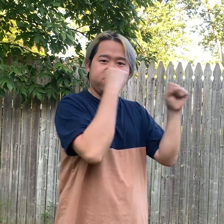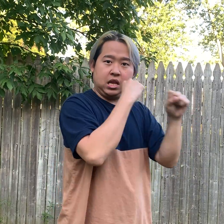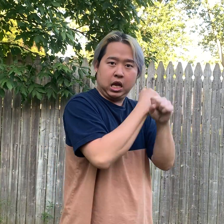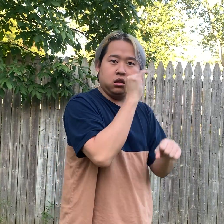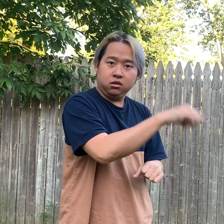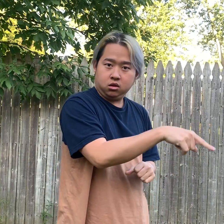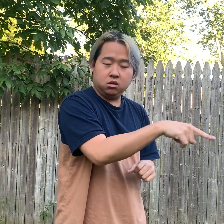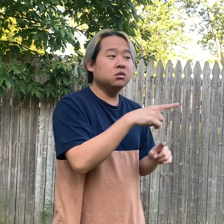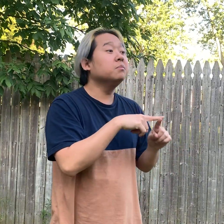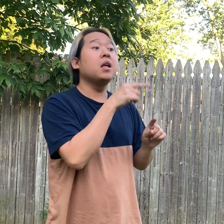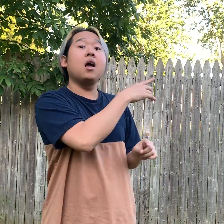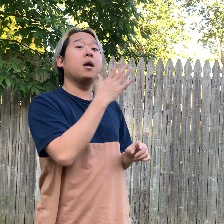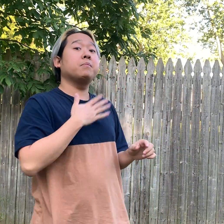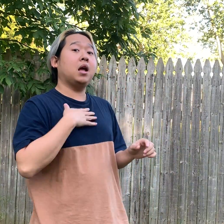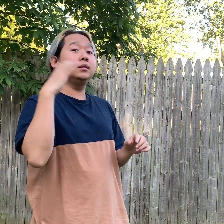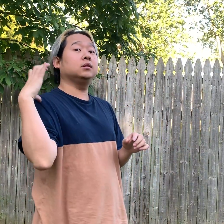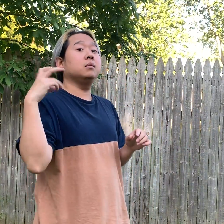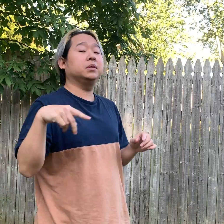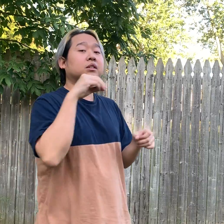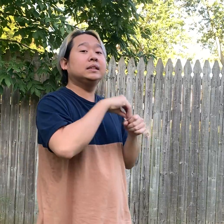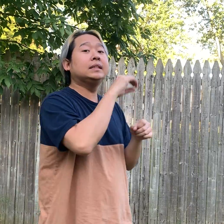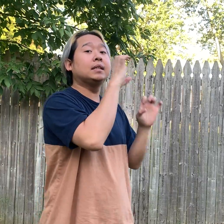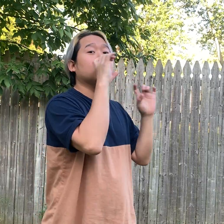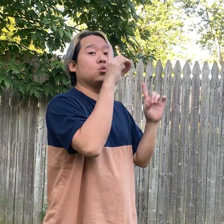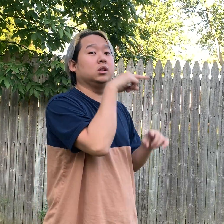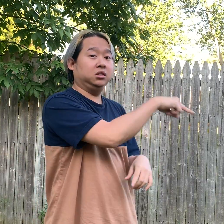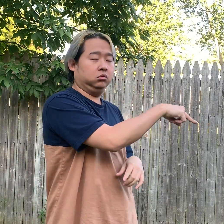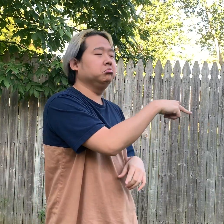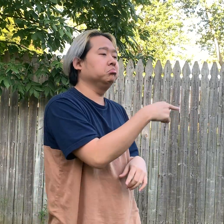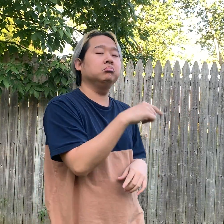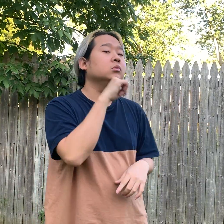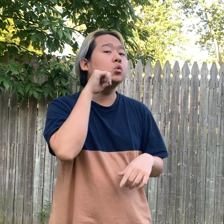This would be difficult because it was the policy of the university not to allow changes of major from Education to Science…